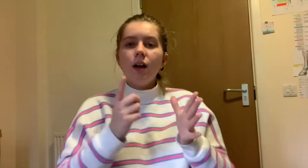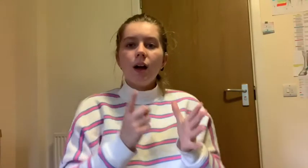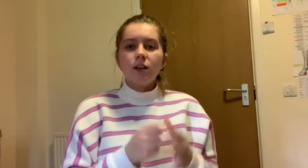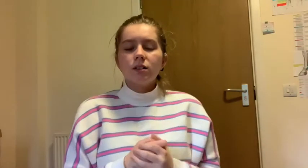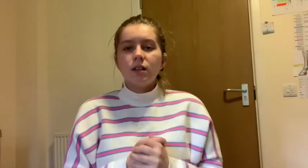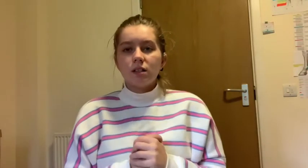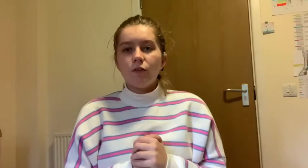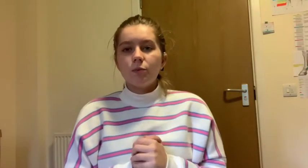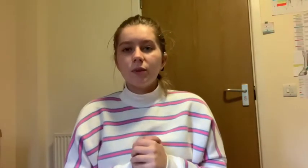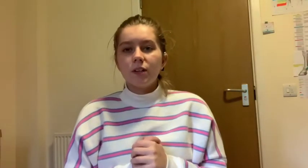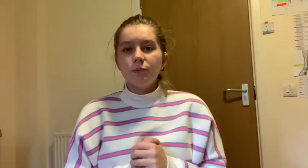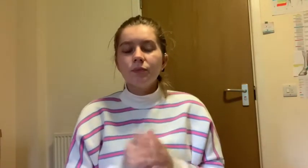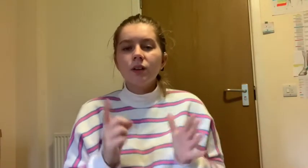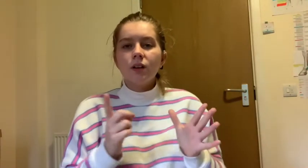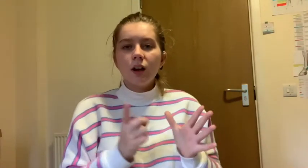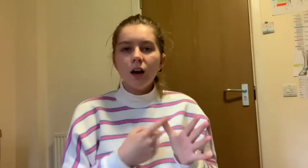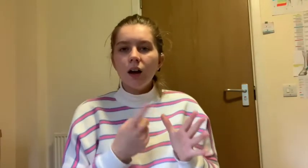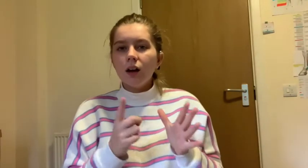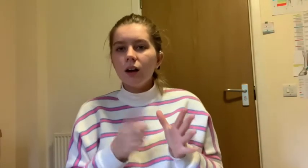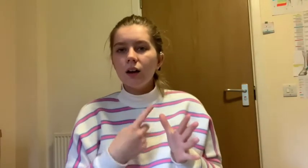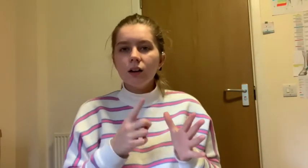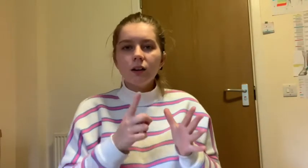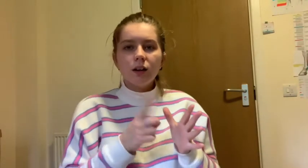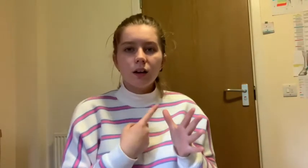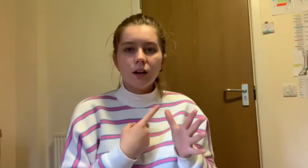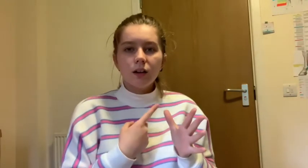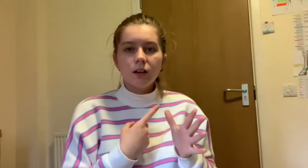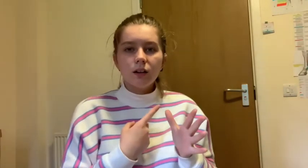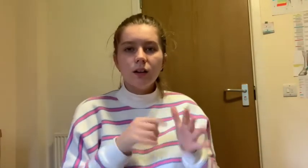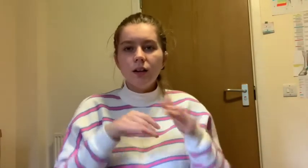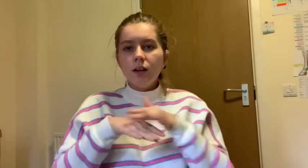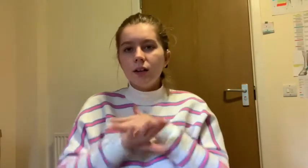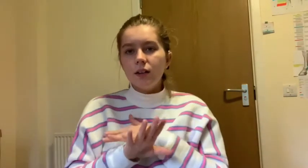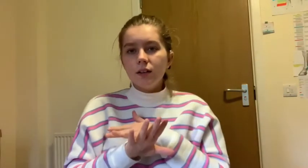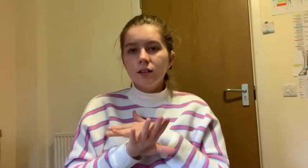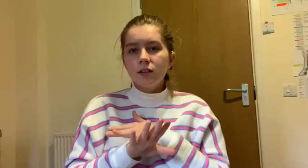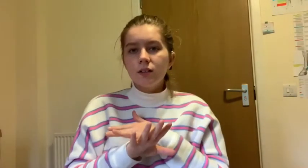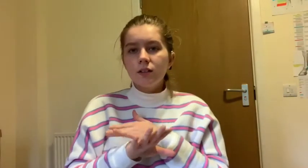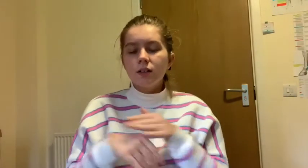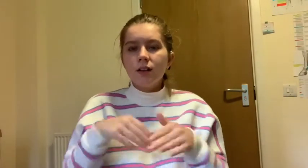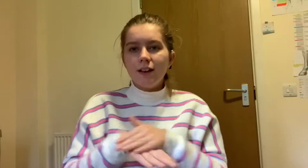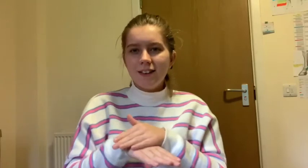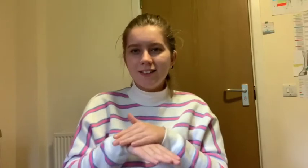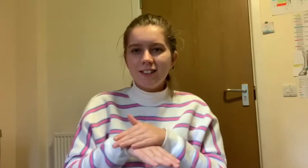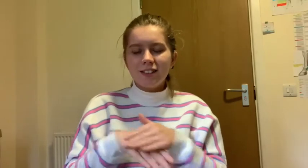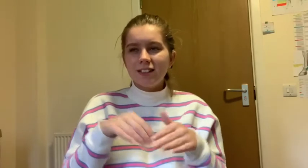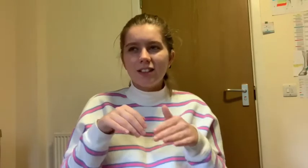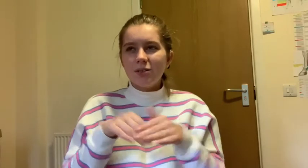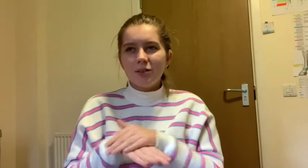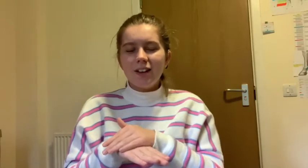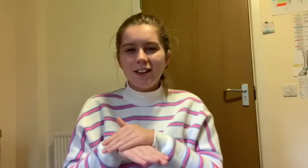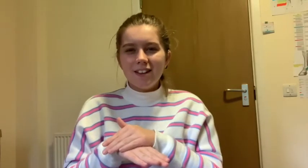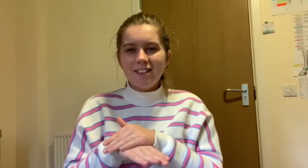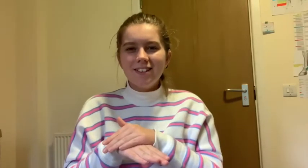So let's start from the beginning. "Ah, ah, ah" "In" x3 I keep doing that.